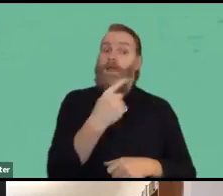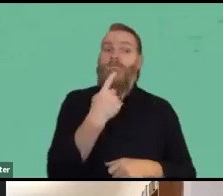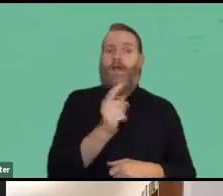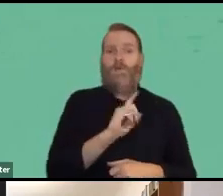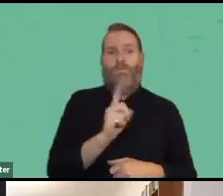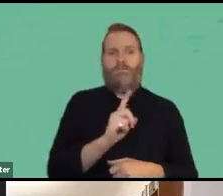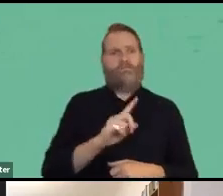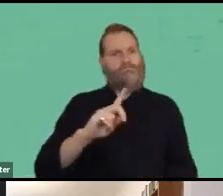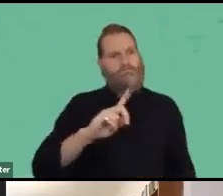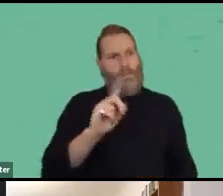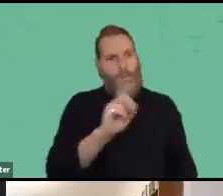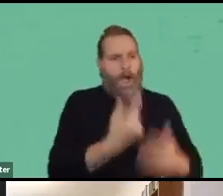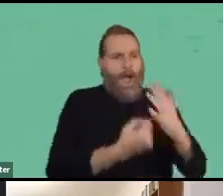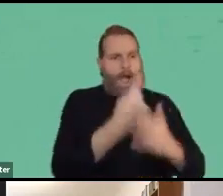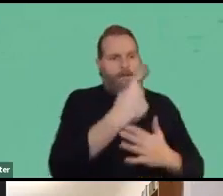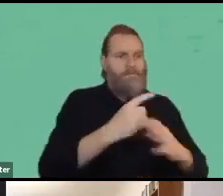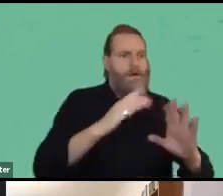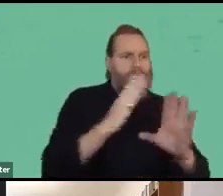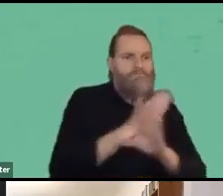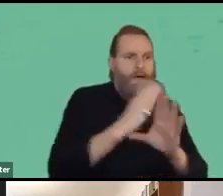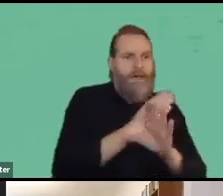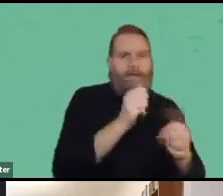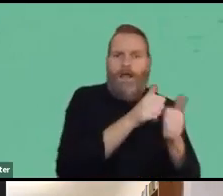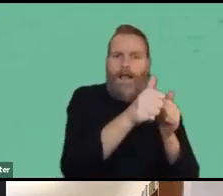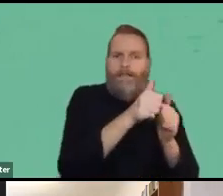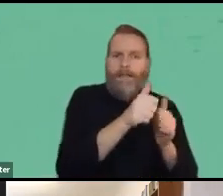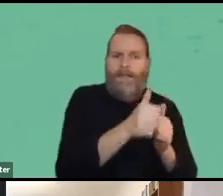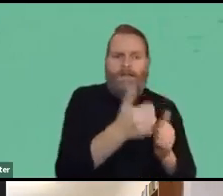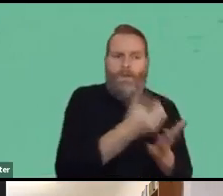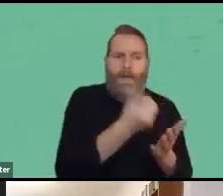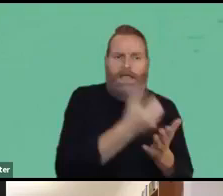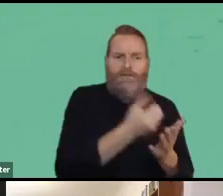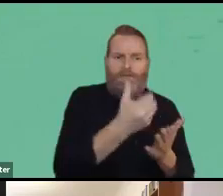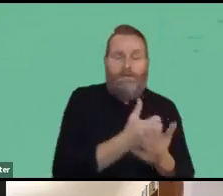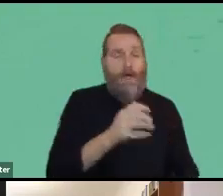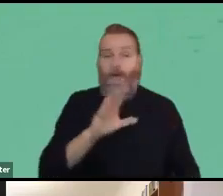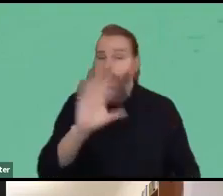private sector, well of course it's not about the private sector versus the public sector,